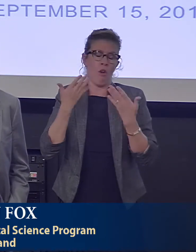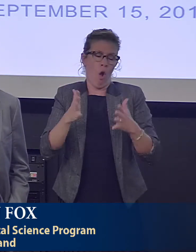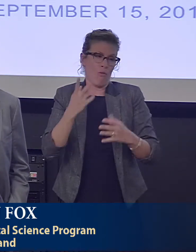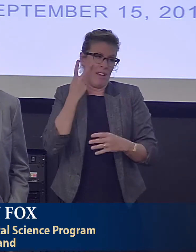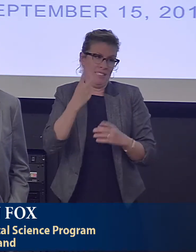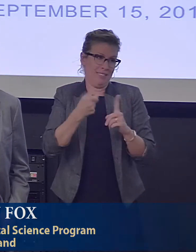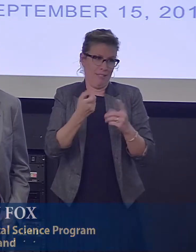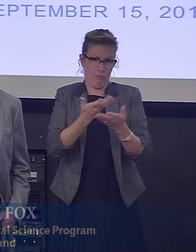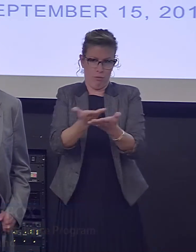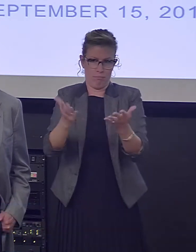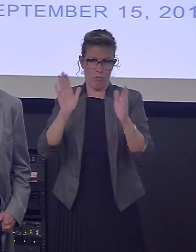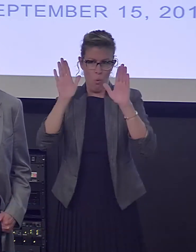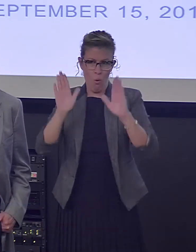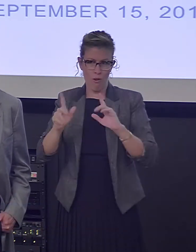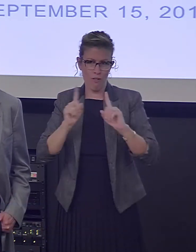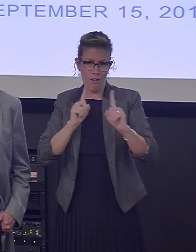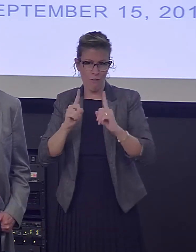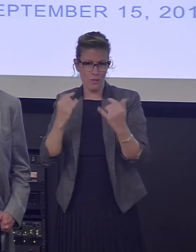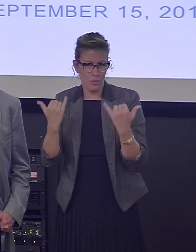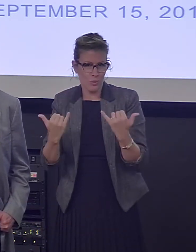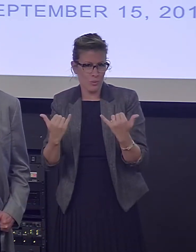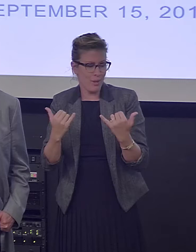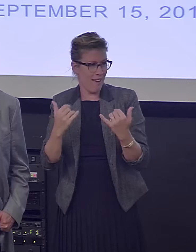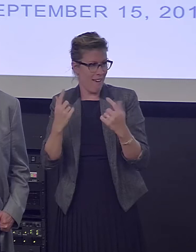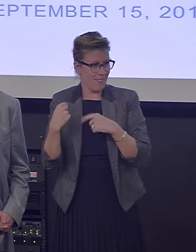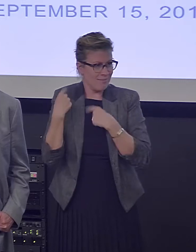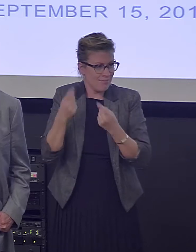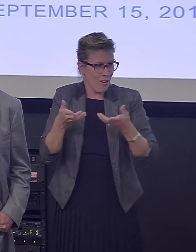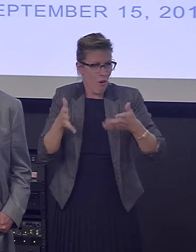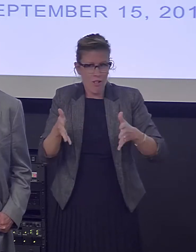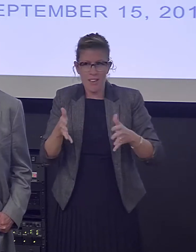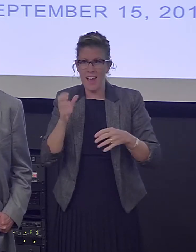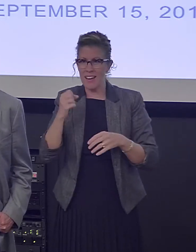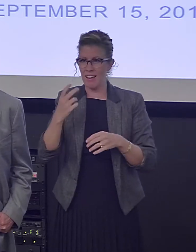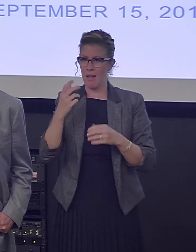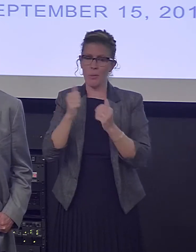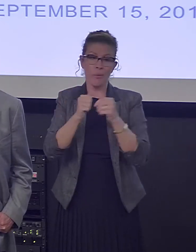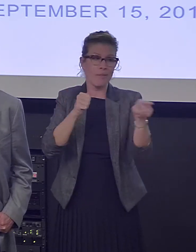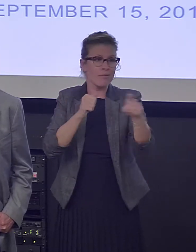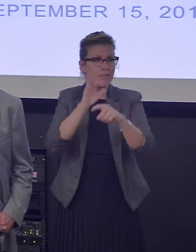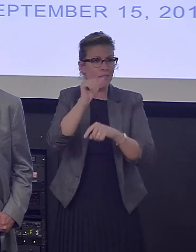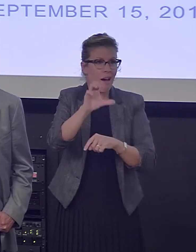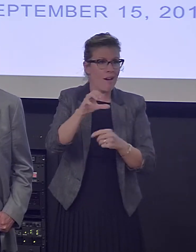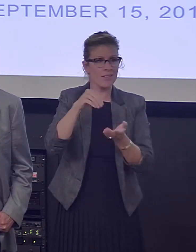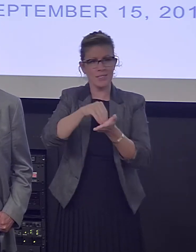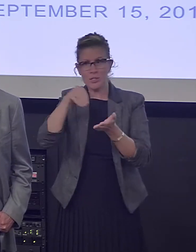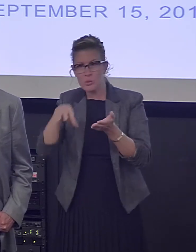the wonderful conversations that I've had today with faculty and students,